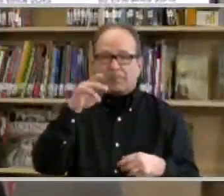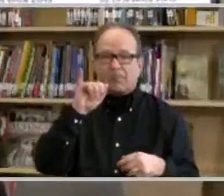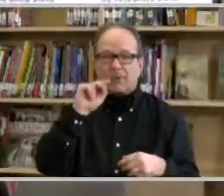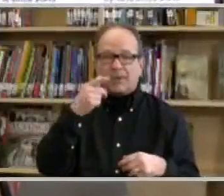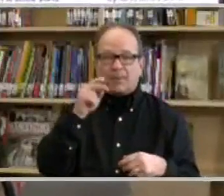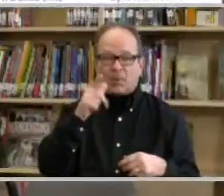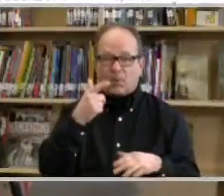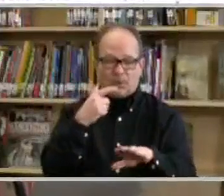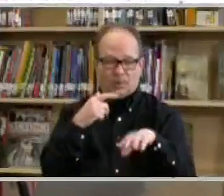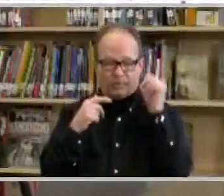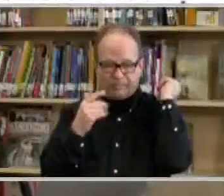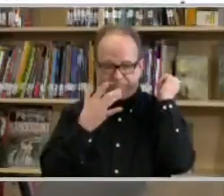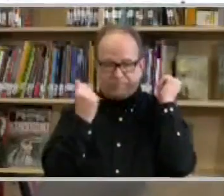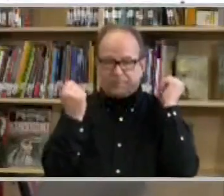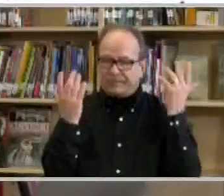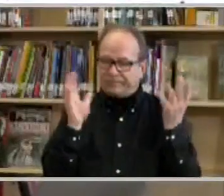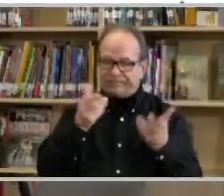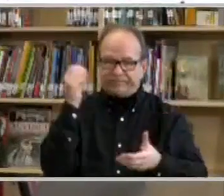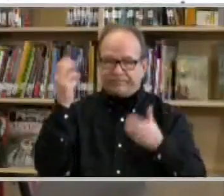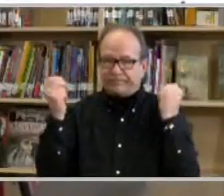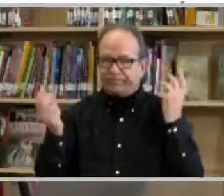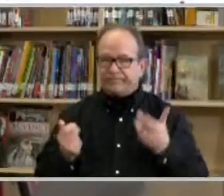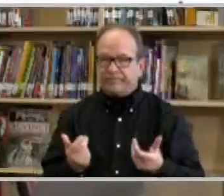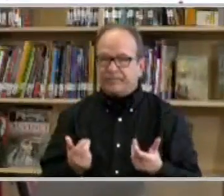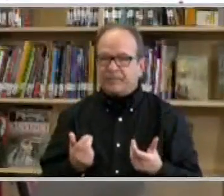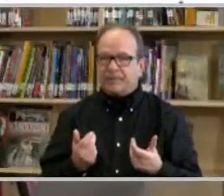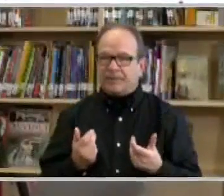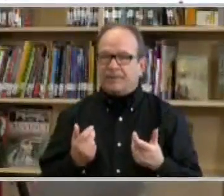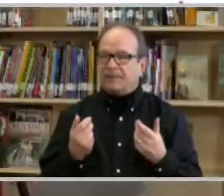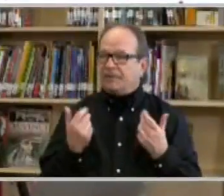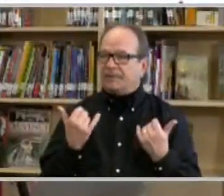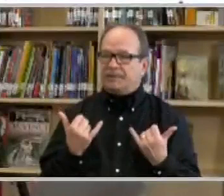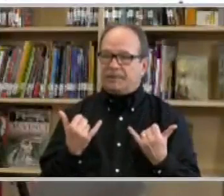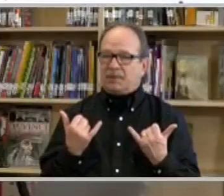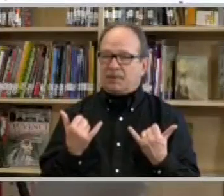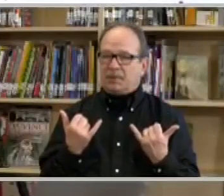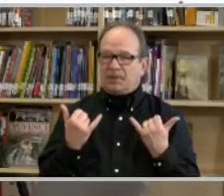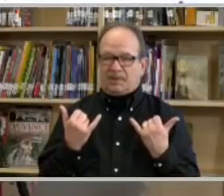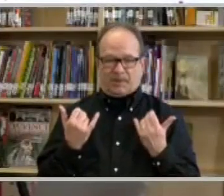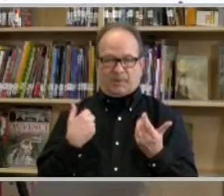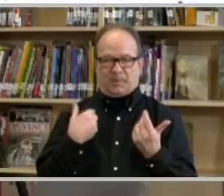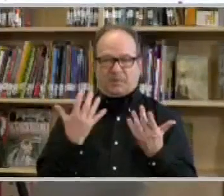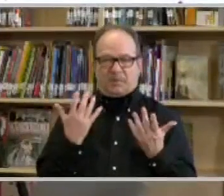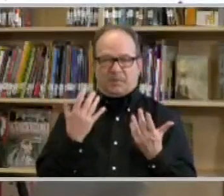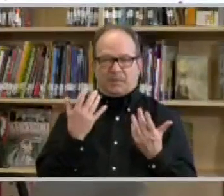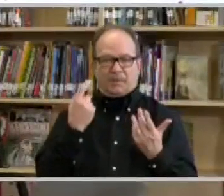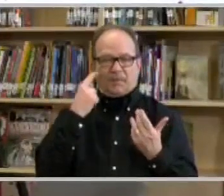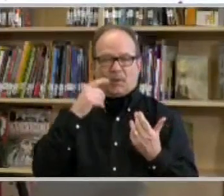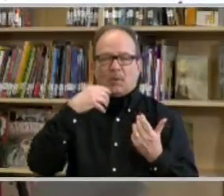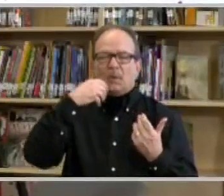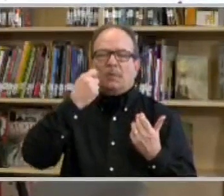SO THINGS SUCH AS RESOURCES PROVIDED TO THE REC CENTERS TO